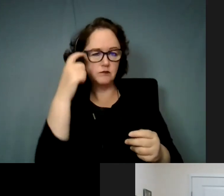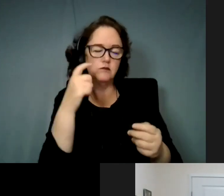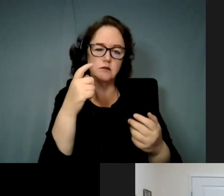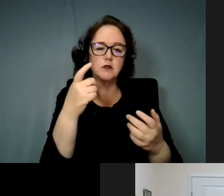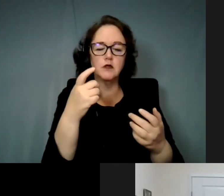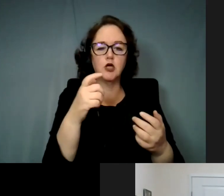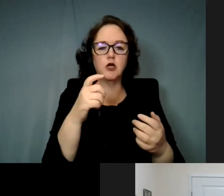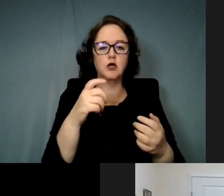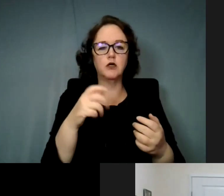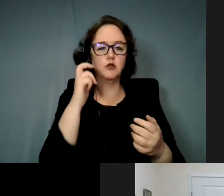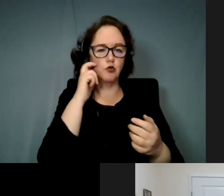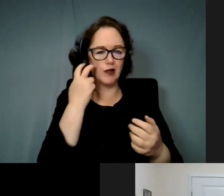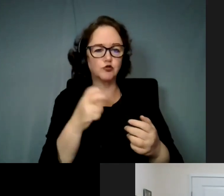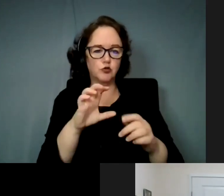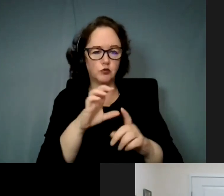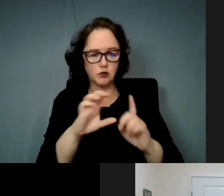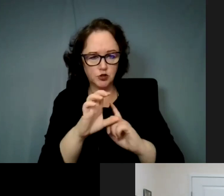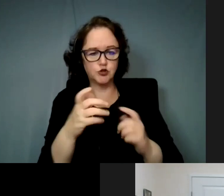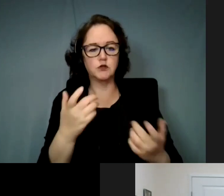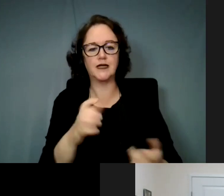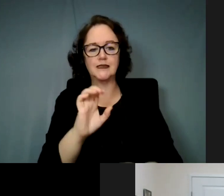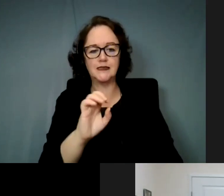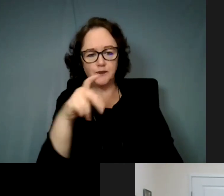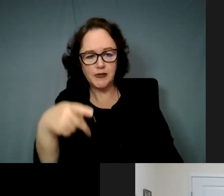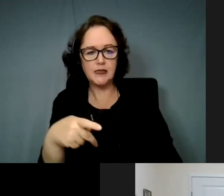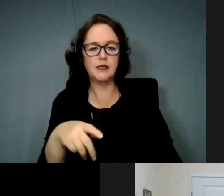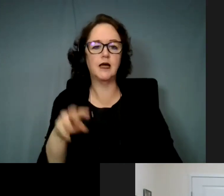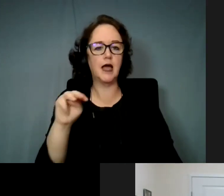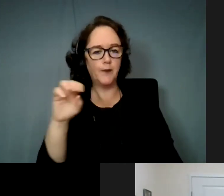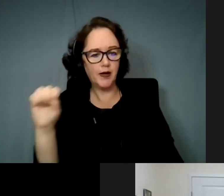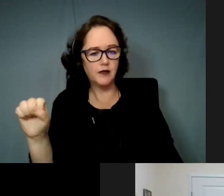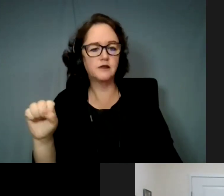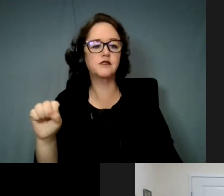had overhead lists in all the rooms, and I was by far not the